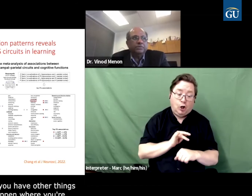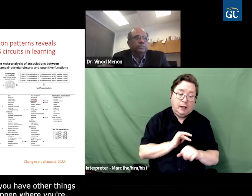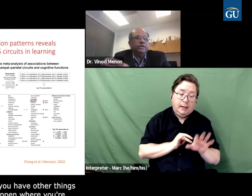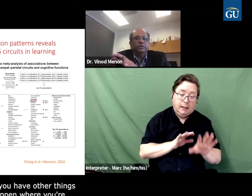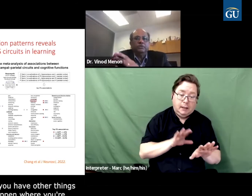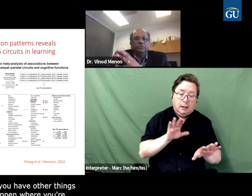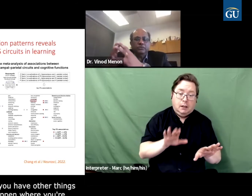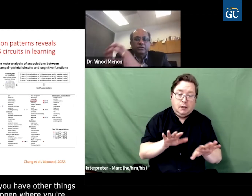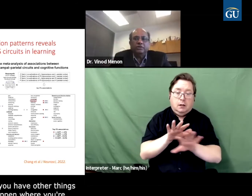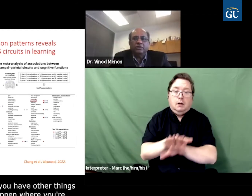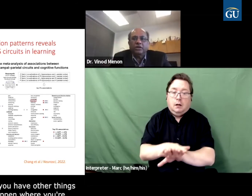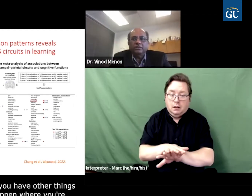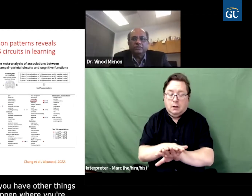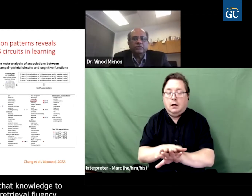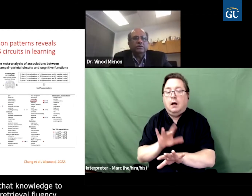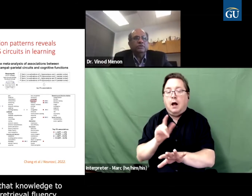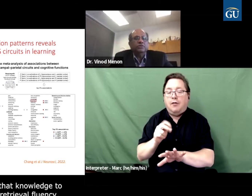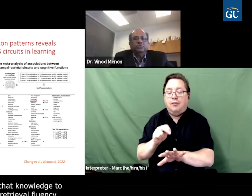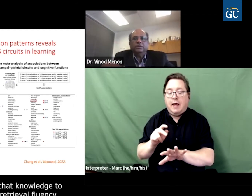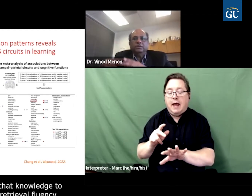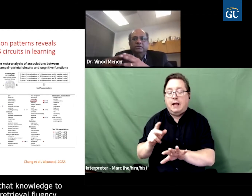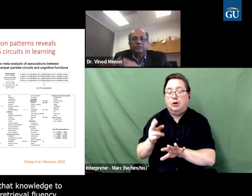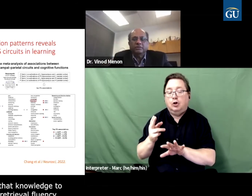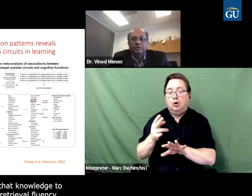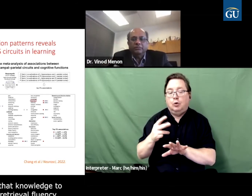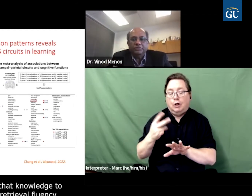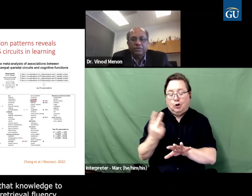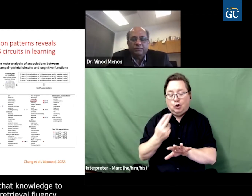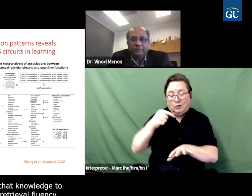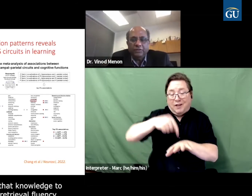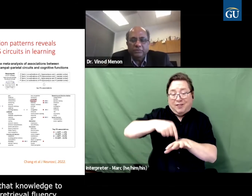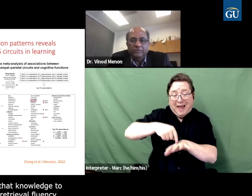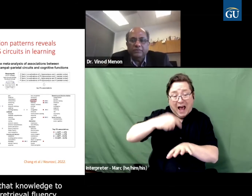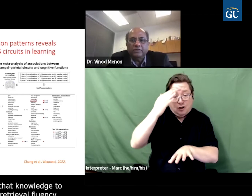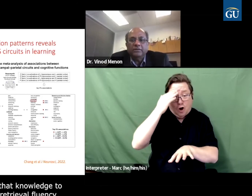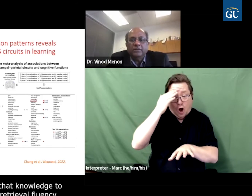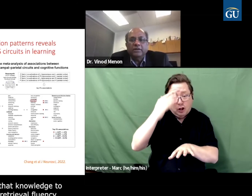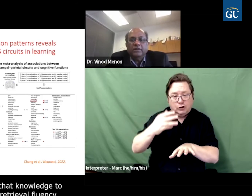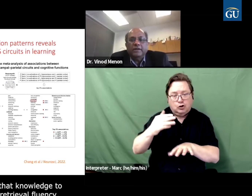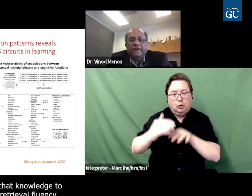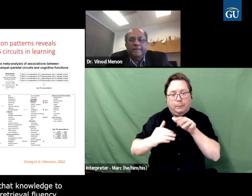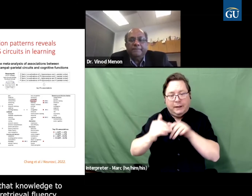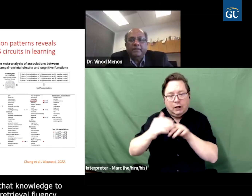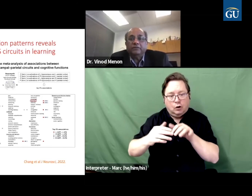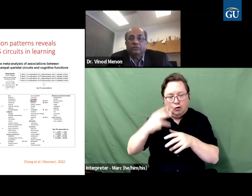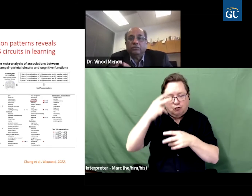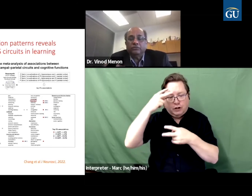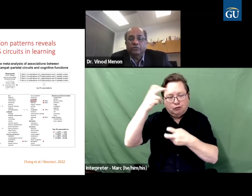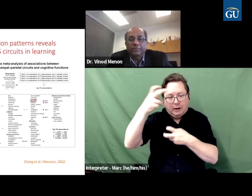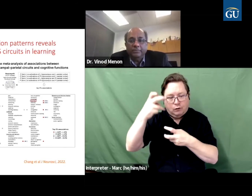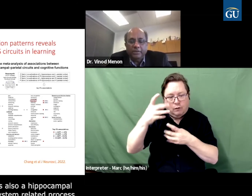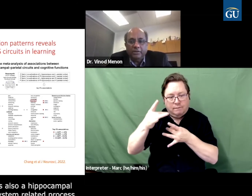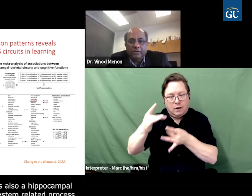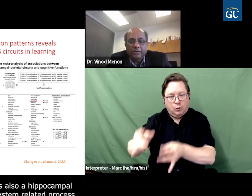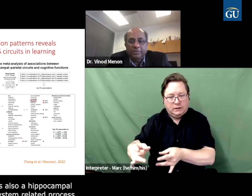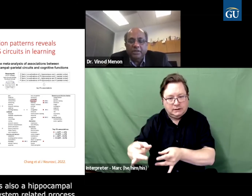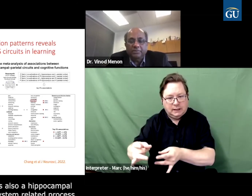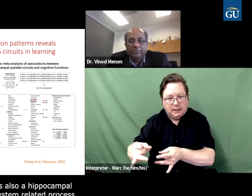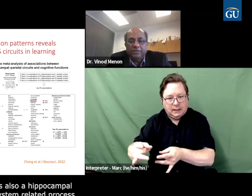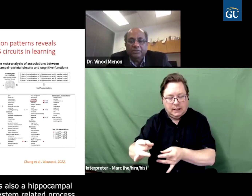other things that happen where you're using that knowledge to build retrieval fluency